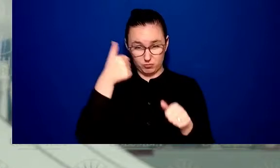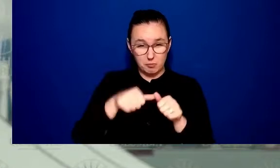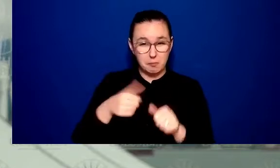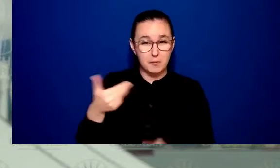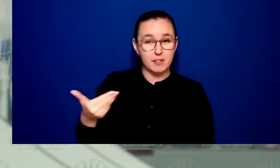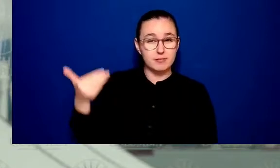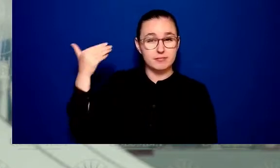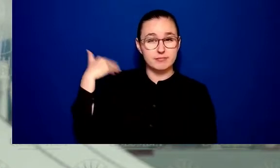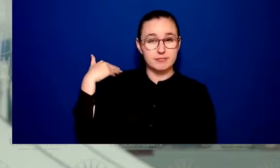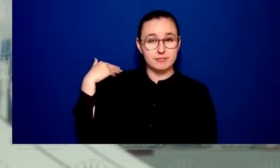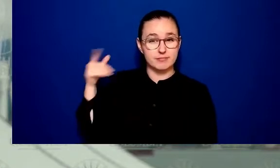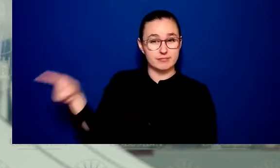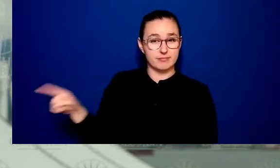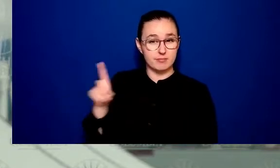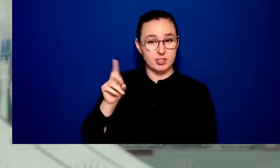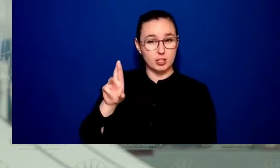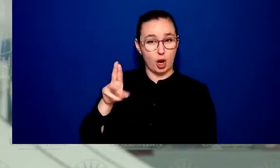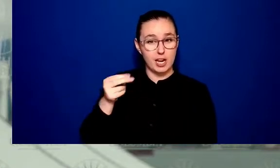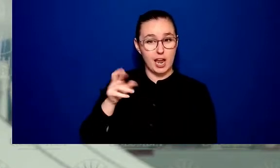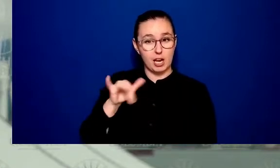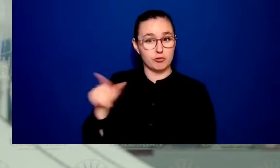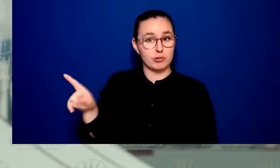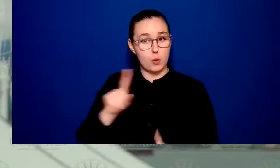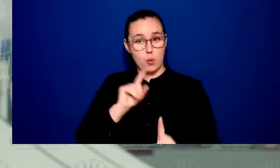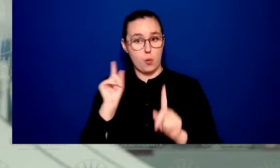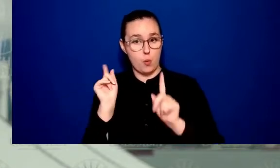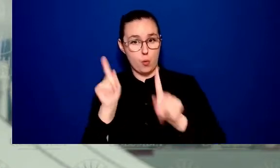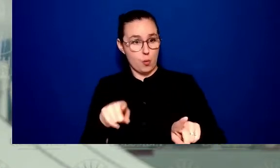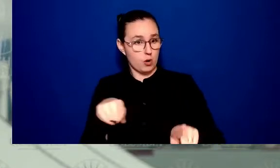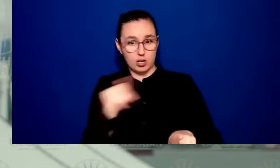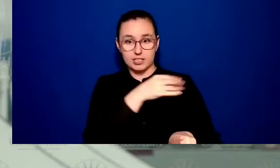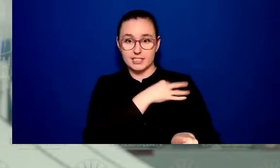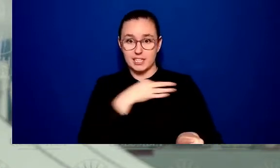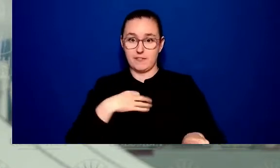the order into effect to present a significant increase in a vaccination rates in long term care homes, which were